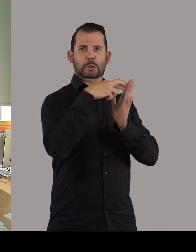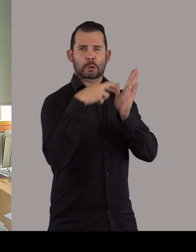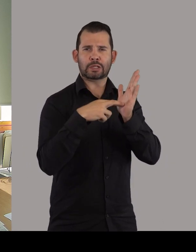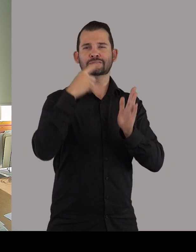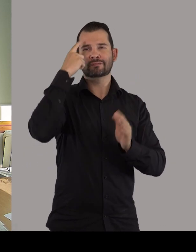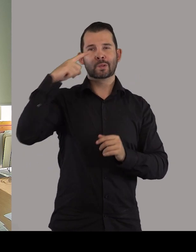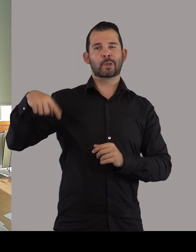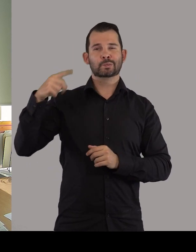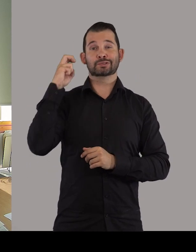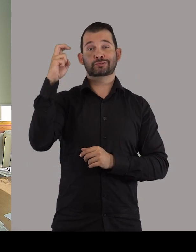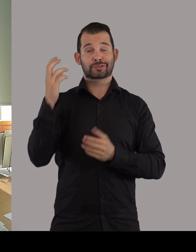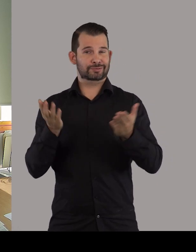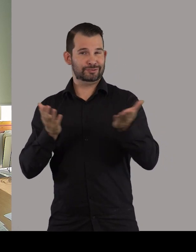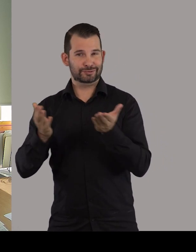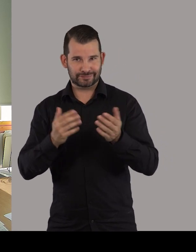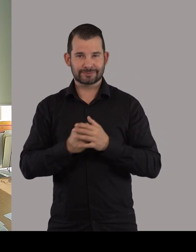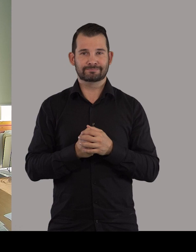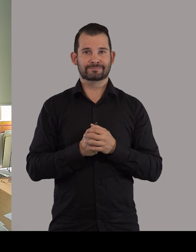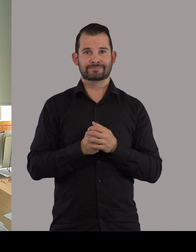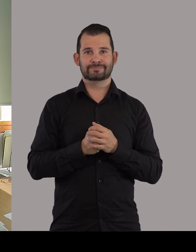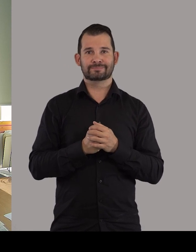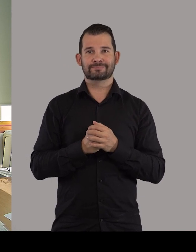or re-register for Wheel-trans services.